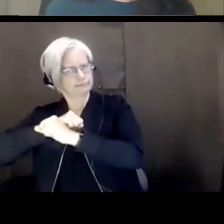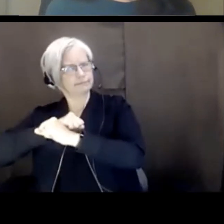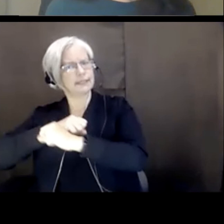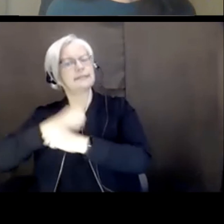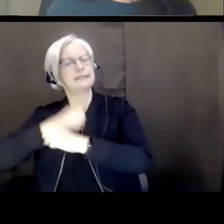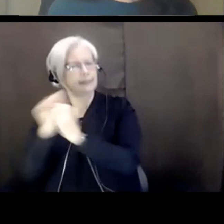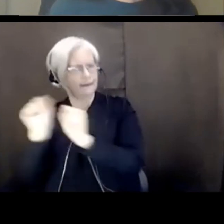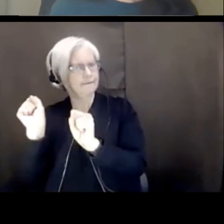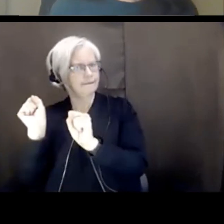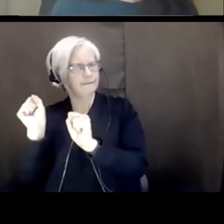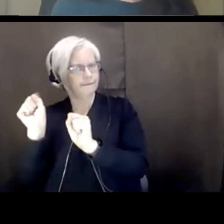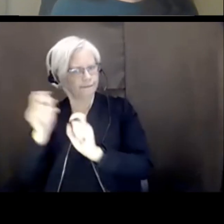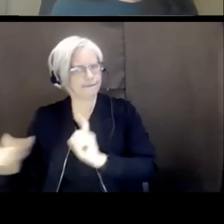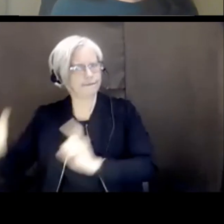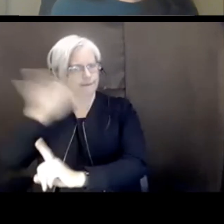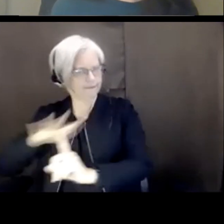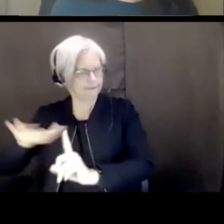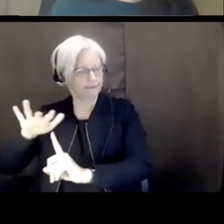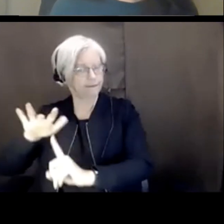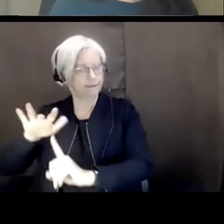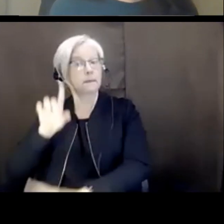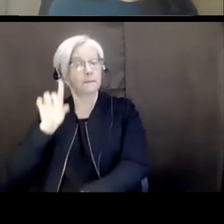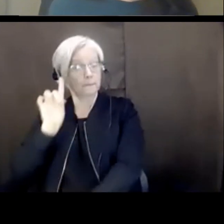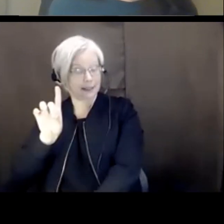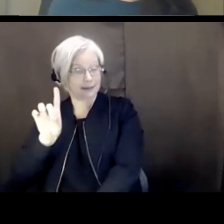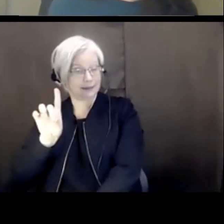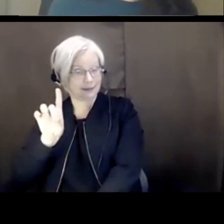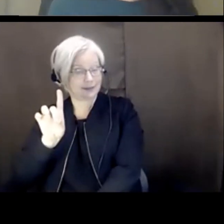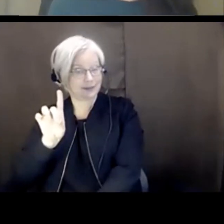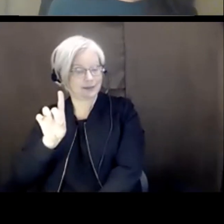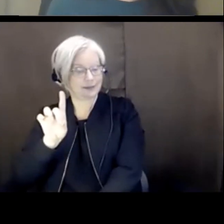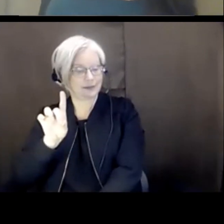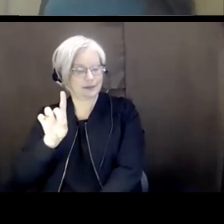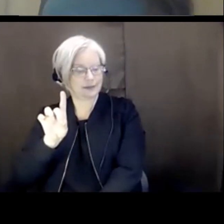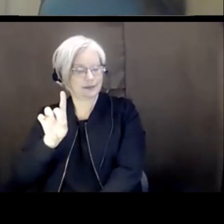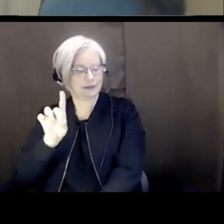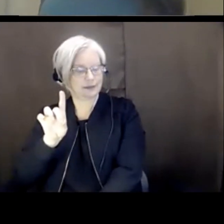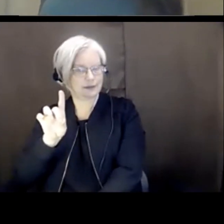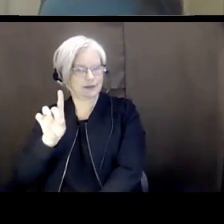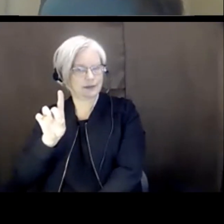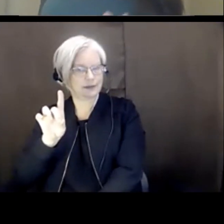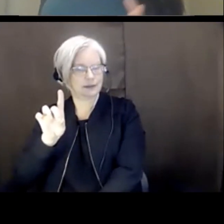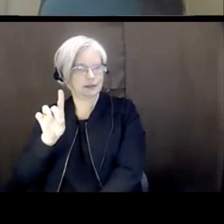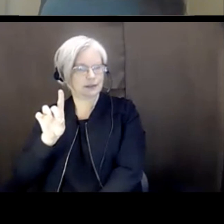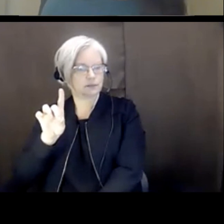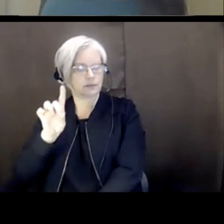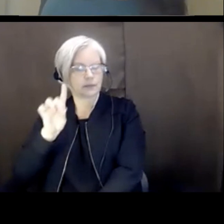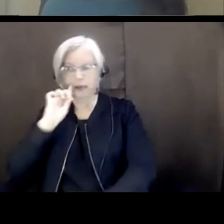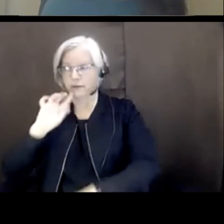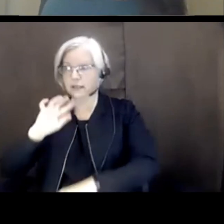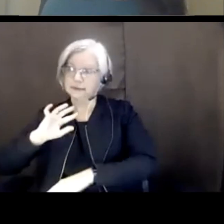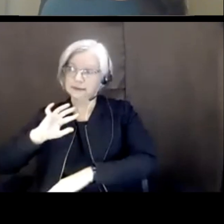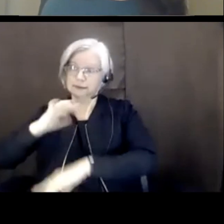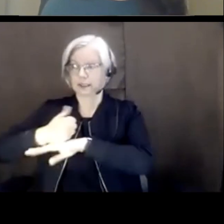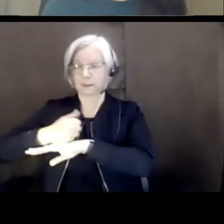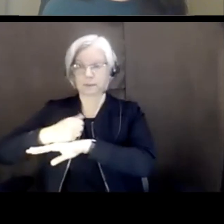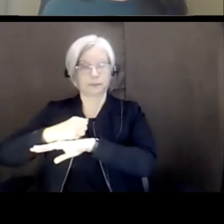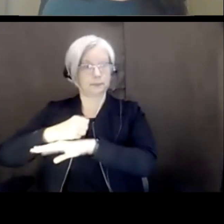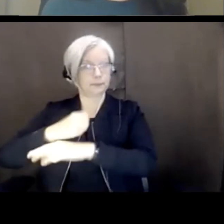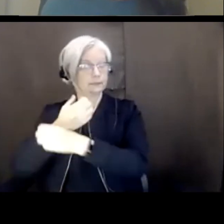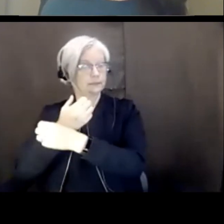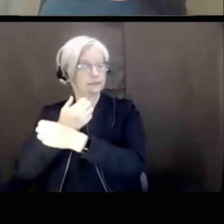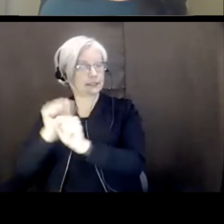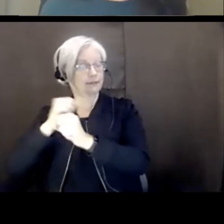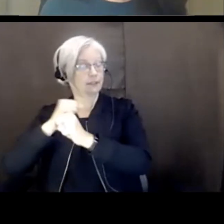BUT WE NEED TO MAKE SURE THAT WE'RE NOT TRAMPLING OR SETTING ASIDE THOSE FUNDAMENTAL HUMAN RIGHTS.